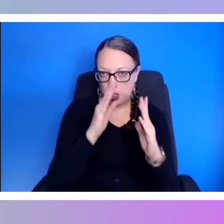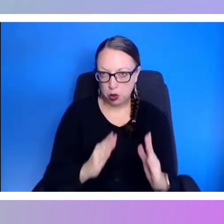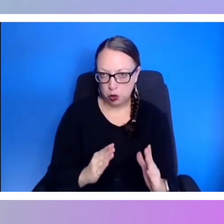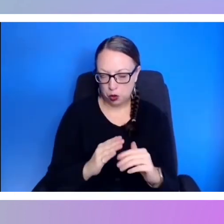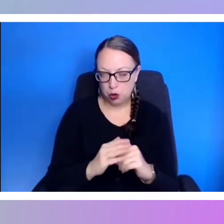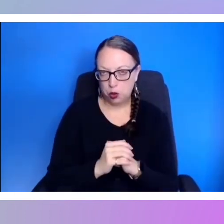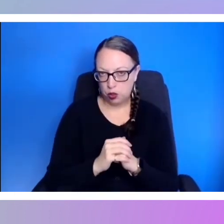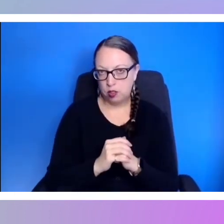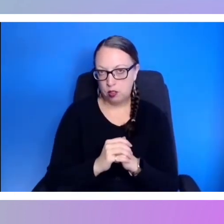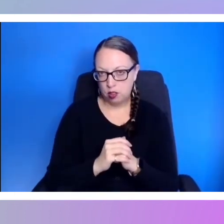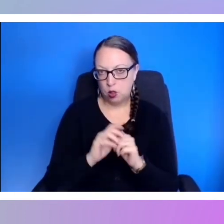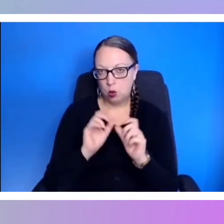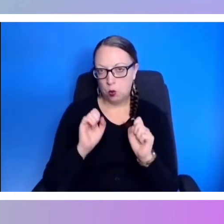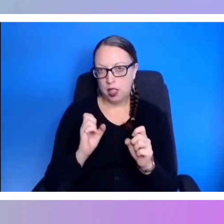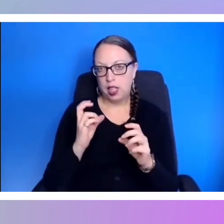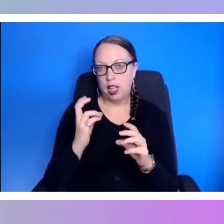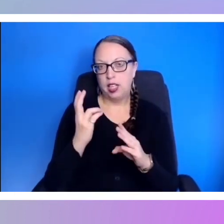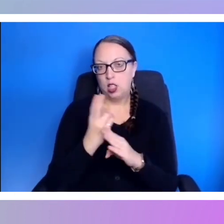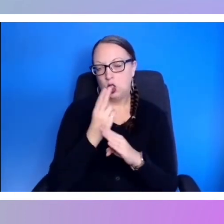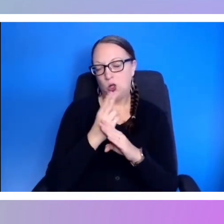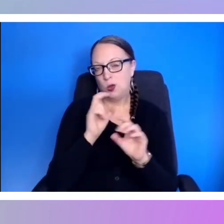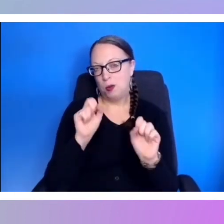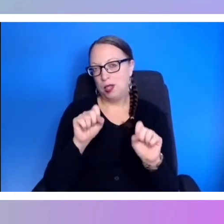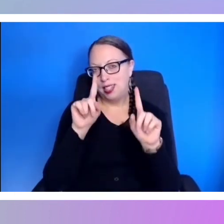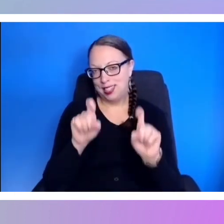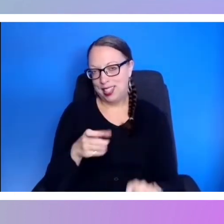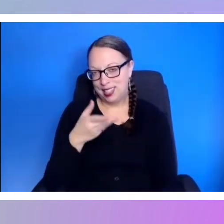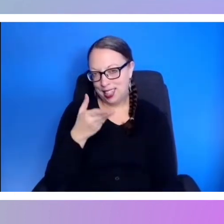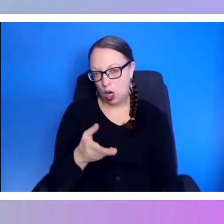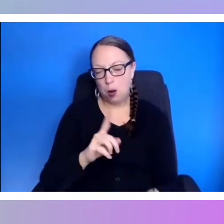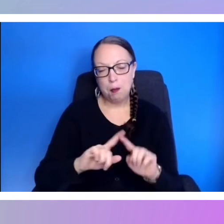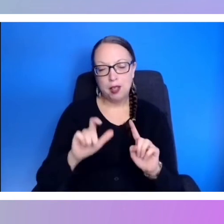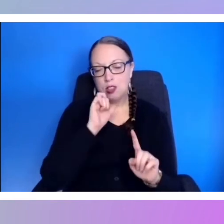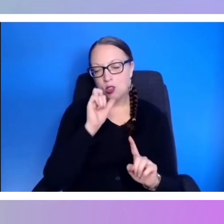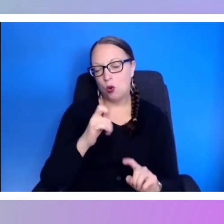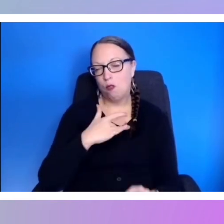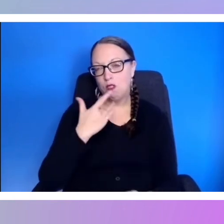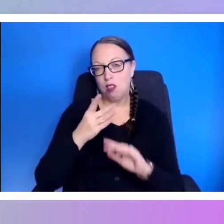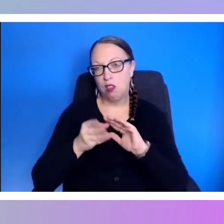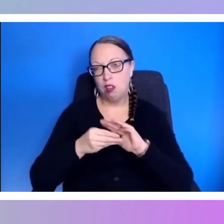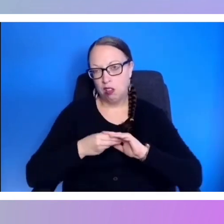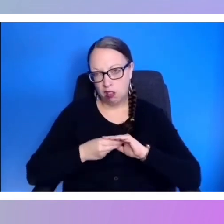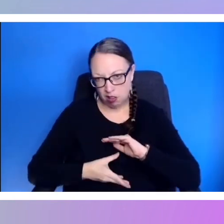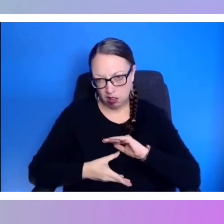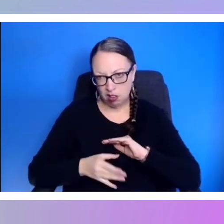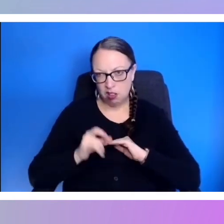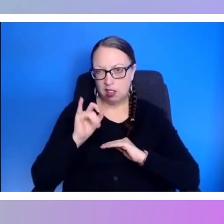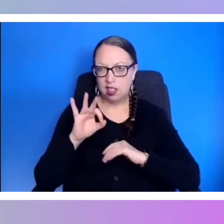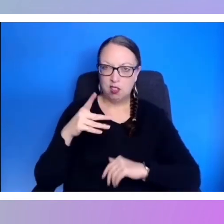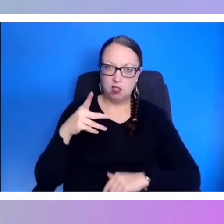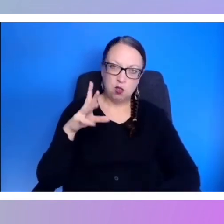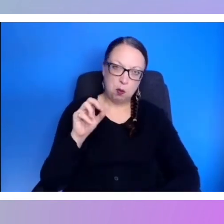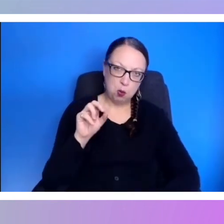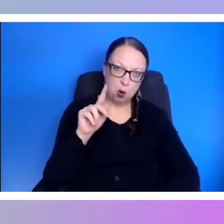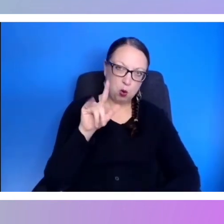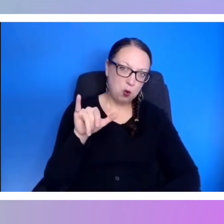of usability testing. But don't be discouraged if the prototype does not work you can still get